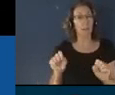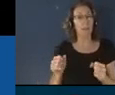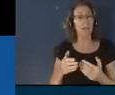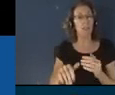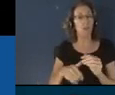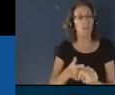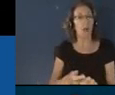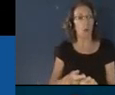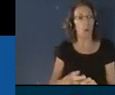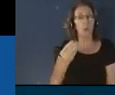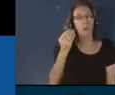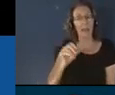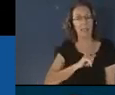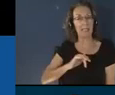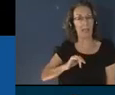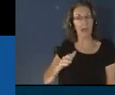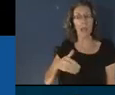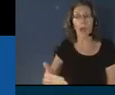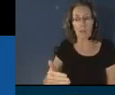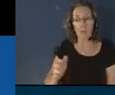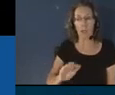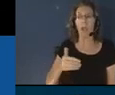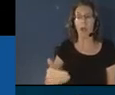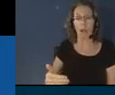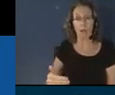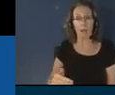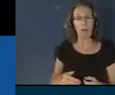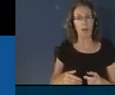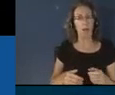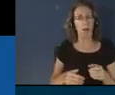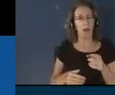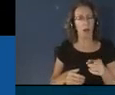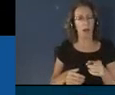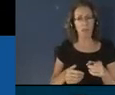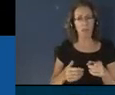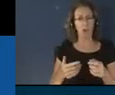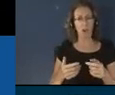I've seen presentations where somebody got stuck on one slide and started advancing because they're